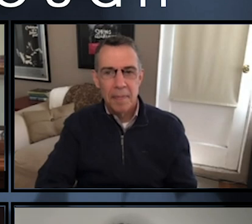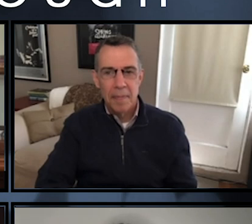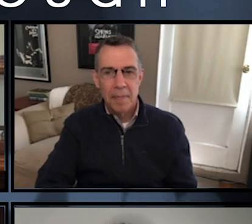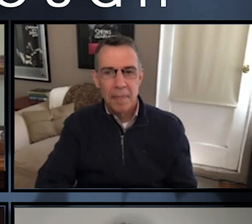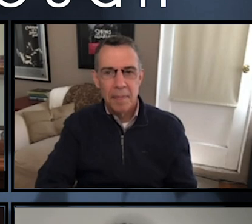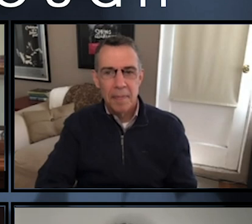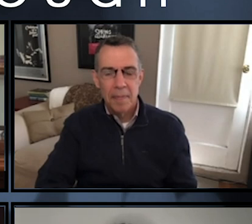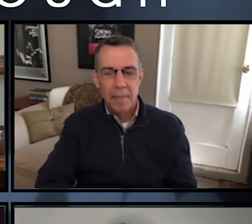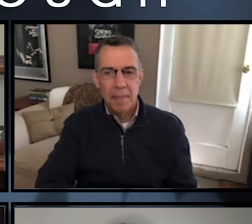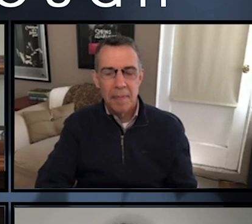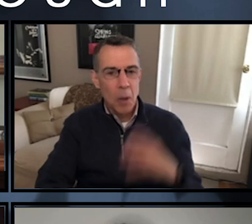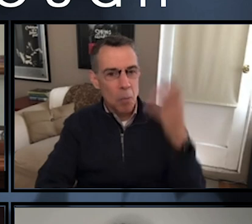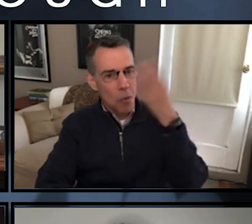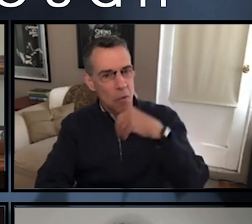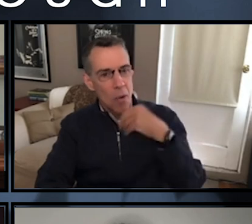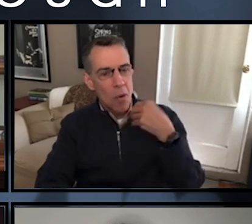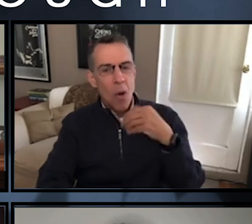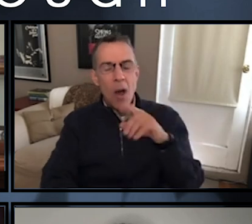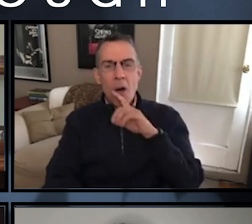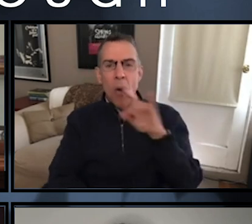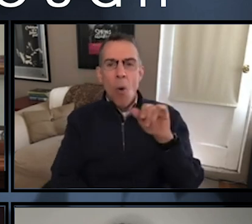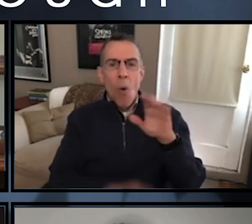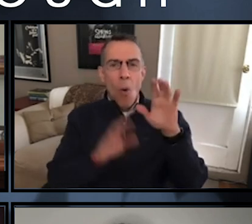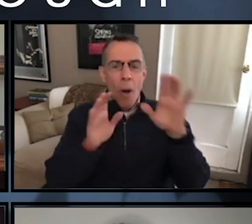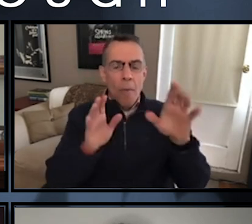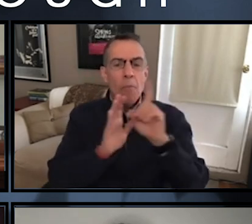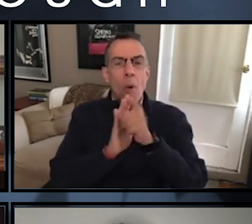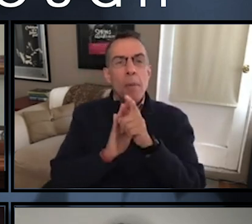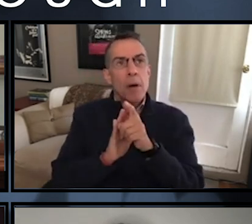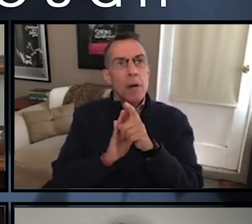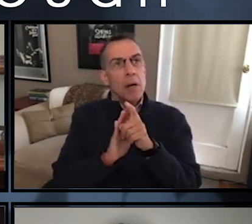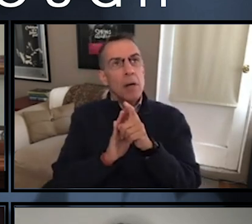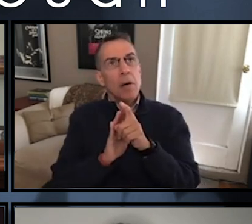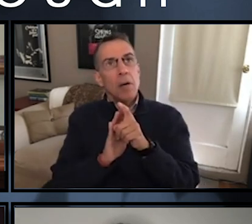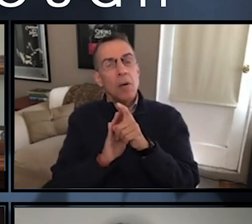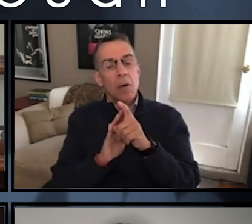Colman: Beautiful. There's also a wonderful moment when Steven's going